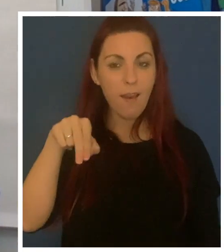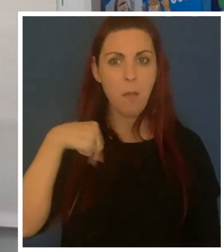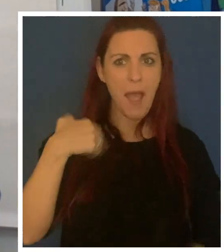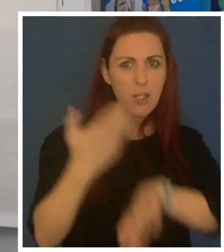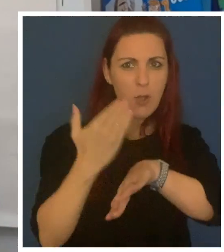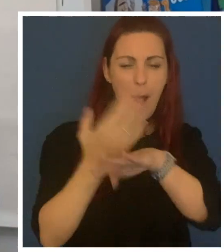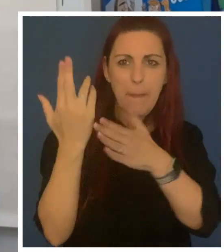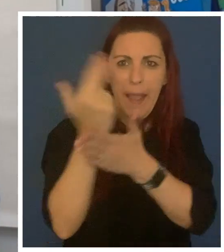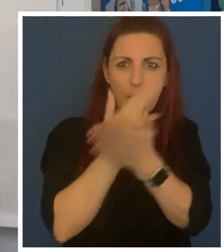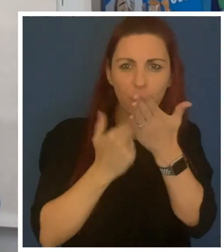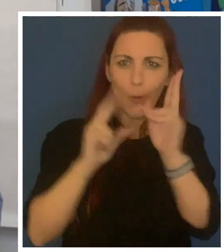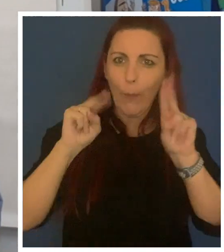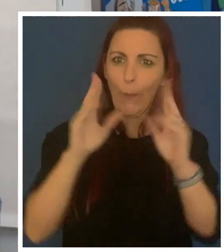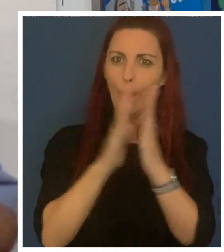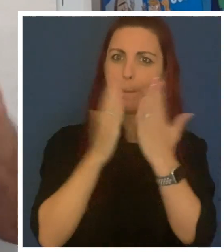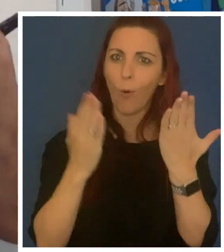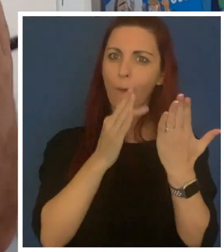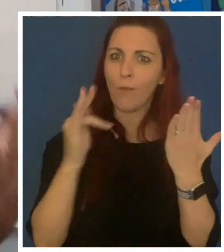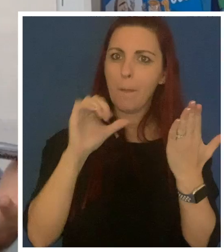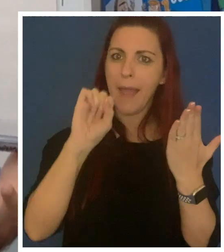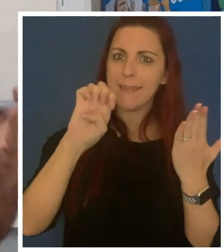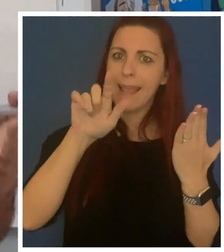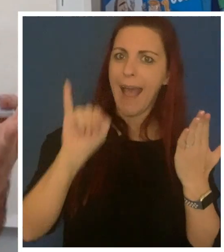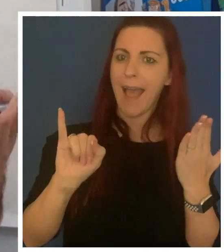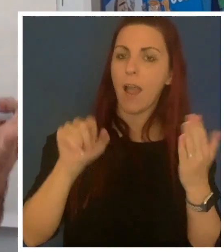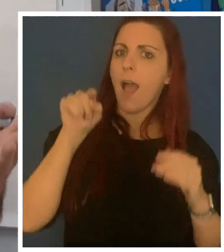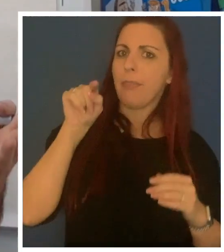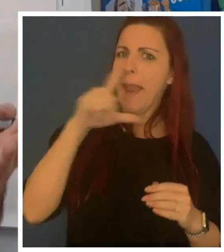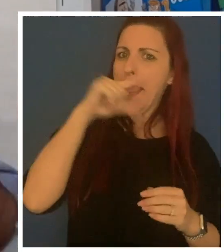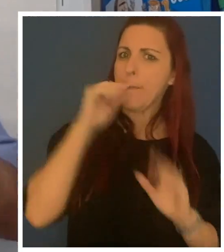Sustainable Energy Authority of Ireland called Climate SOS.